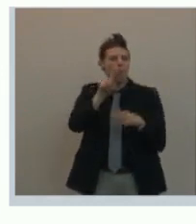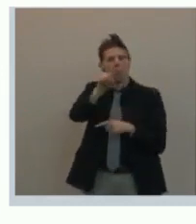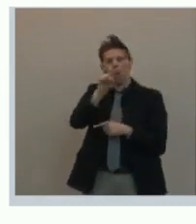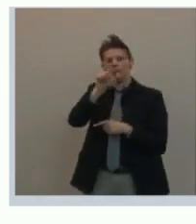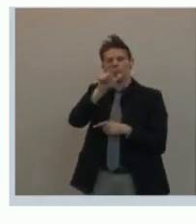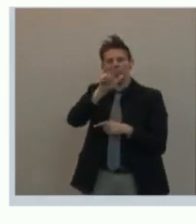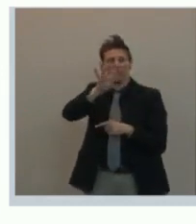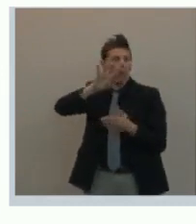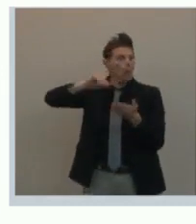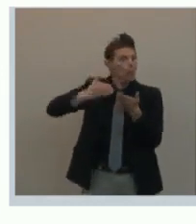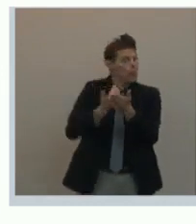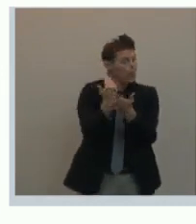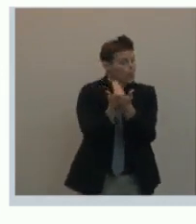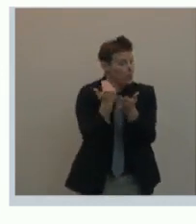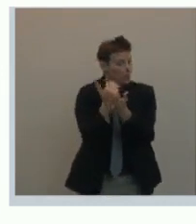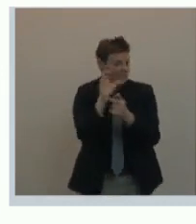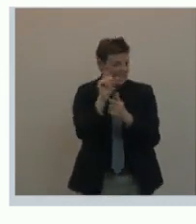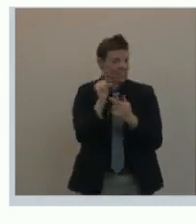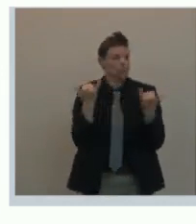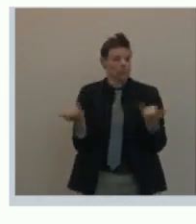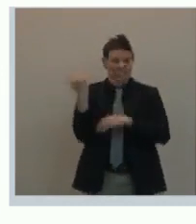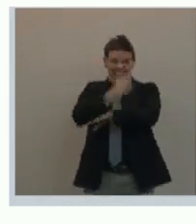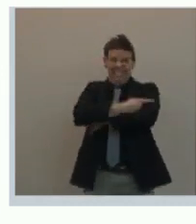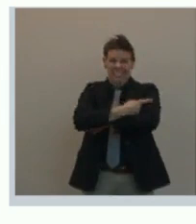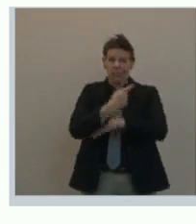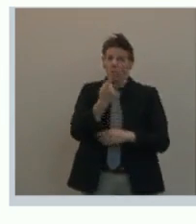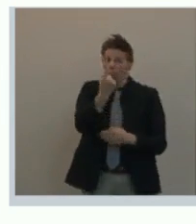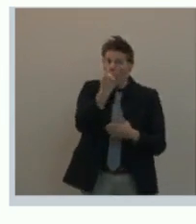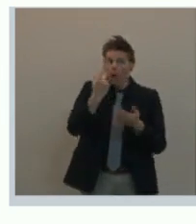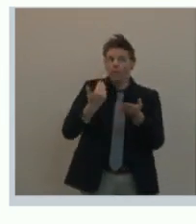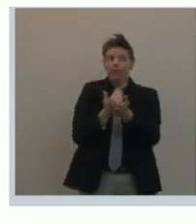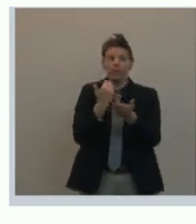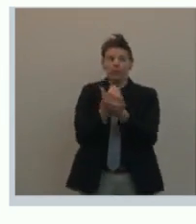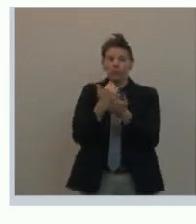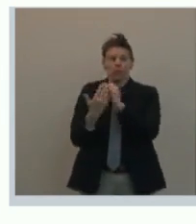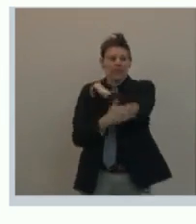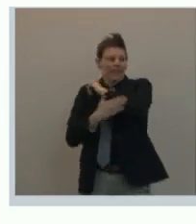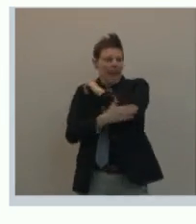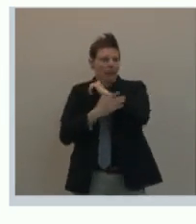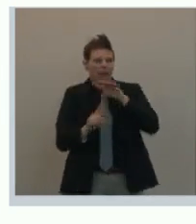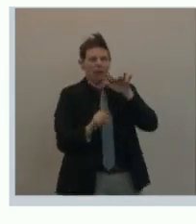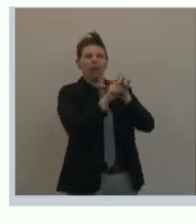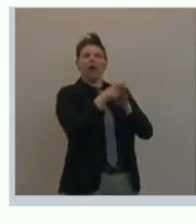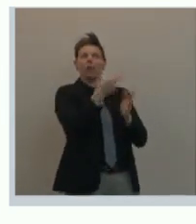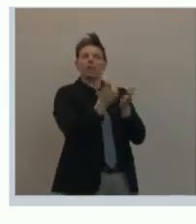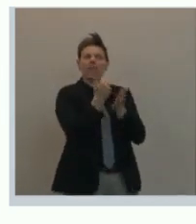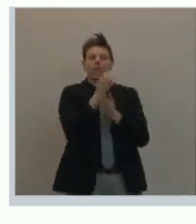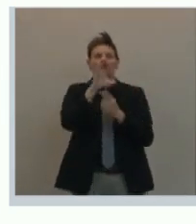WE HAVE GOT A TOTAL OF 989 CASES. WE ANNOUNCED 124 NEW CASES TODAY.